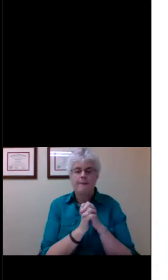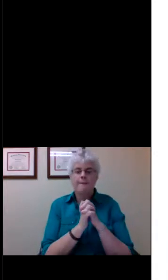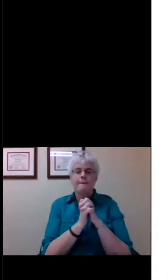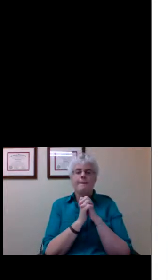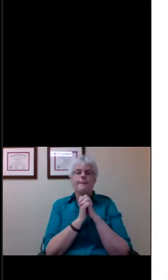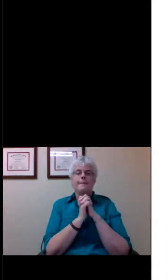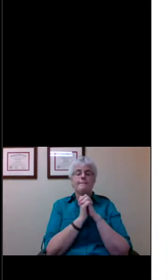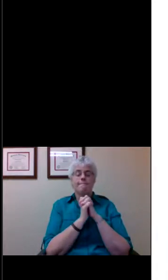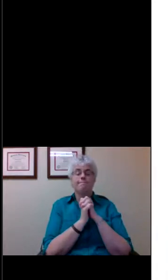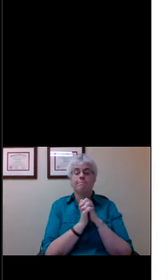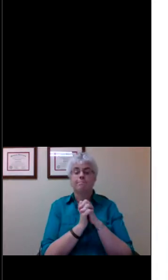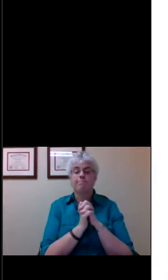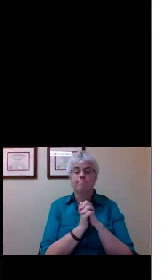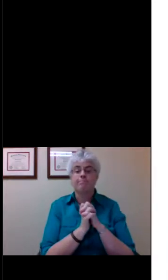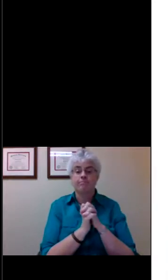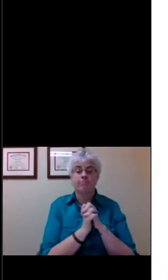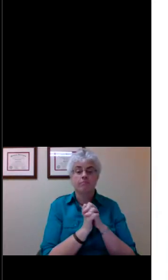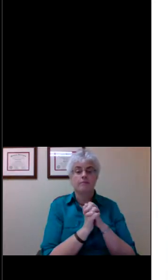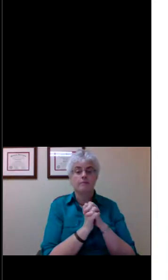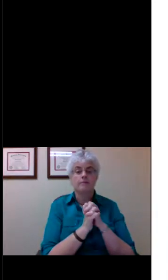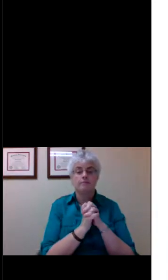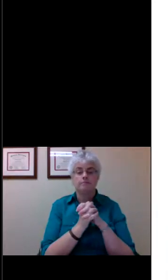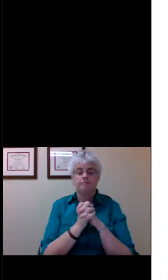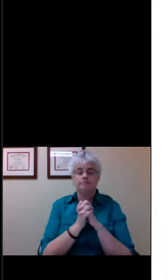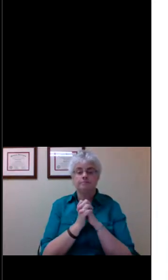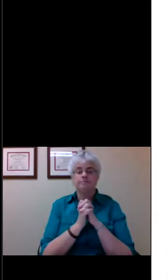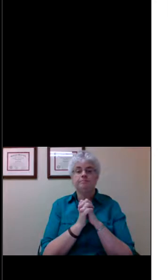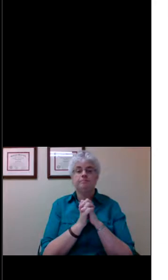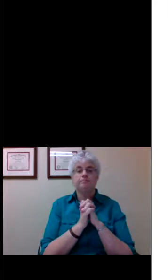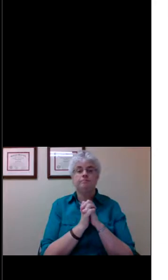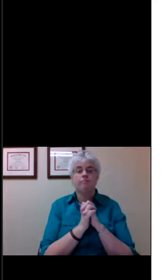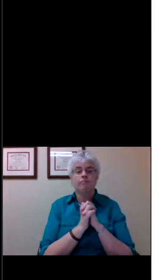would you create a different type of challenge for the printed material that